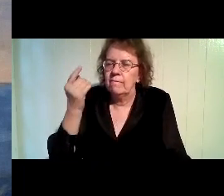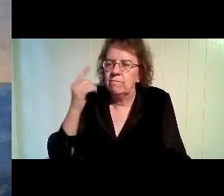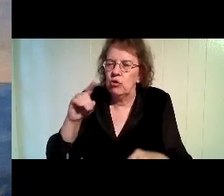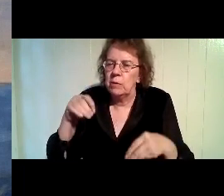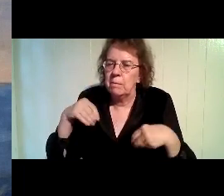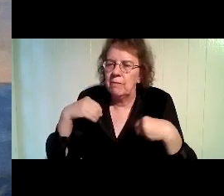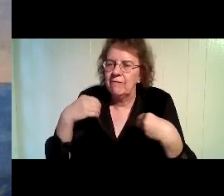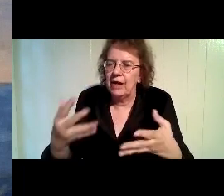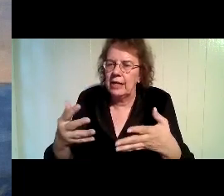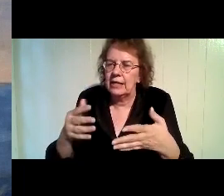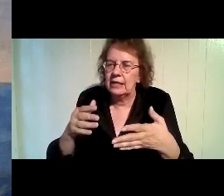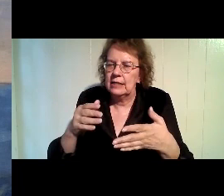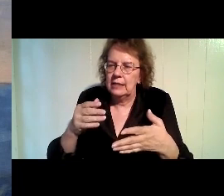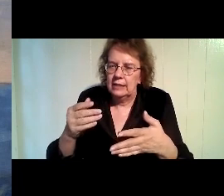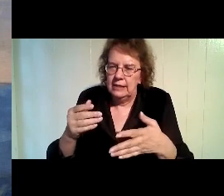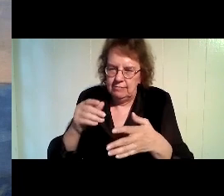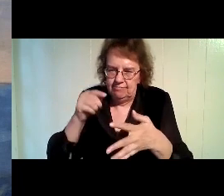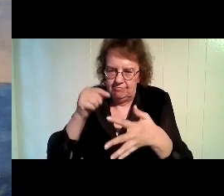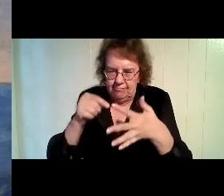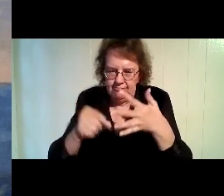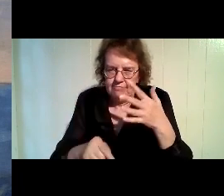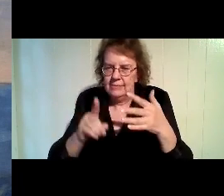controls so you can choose if you want that before or after.